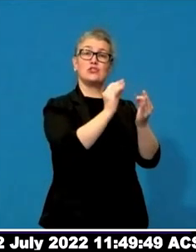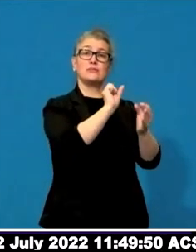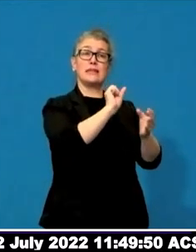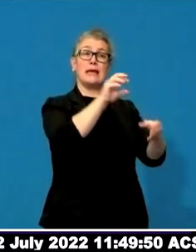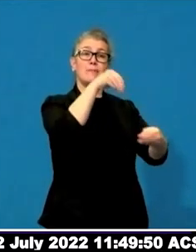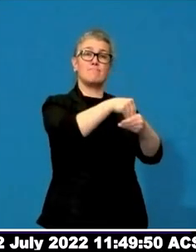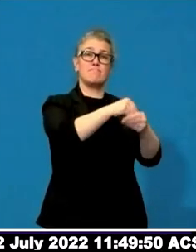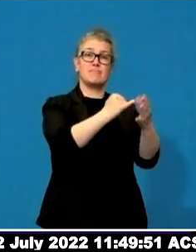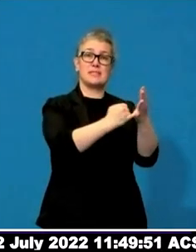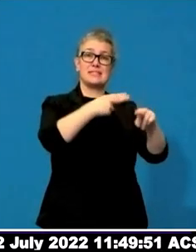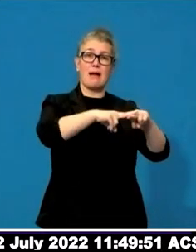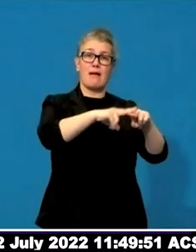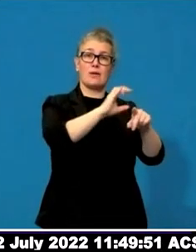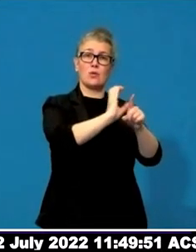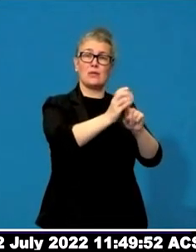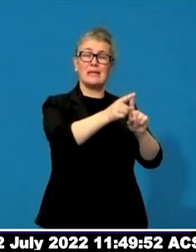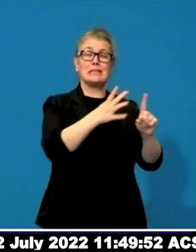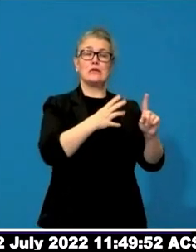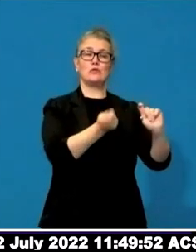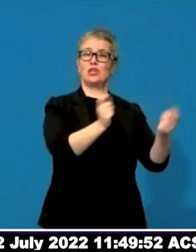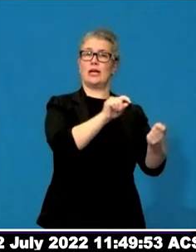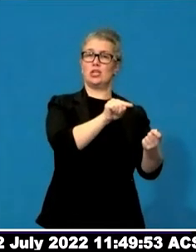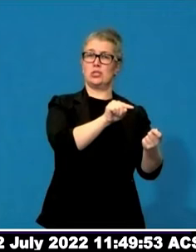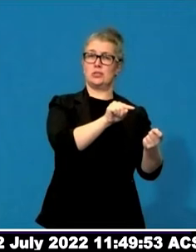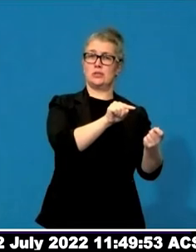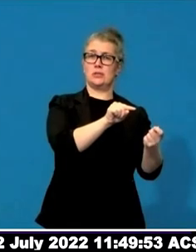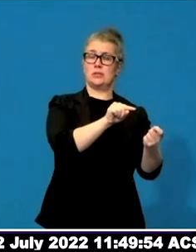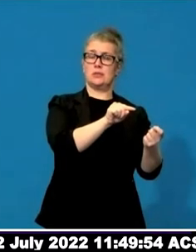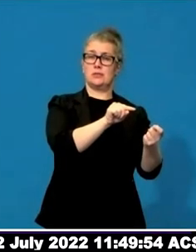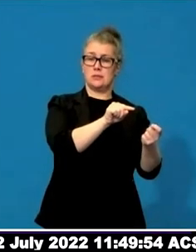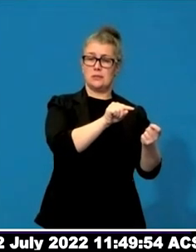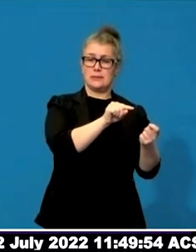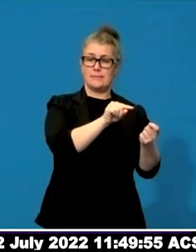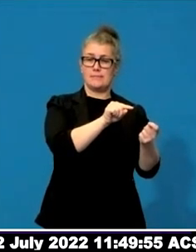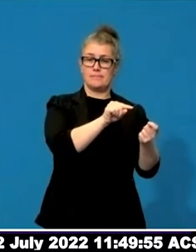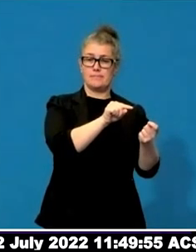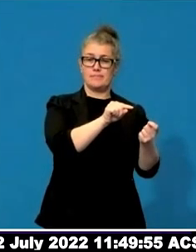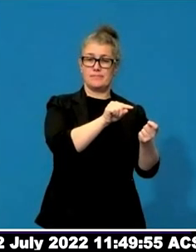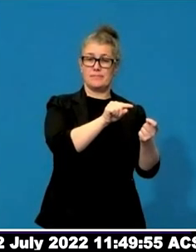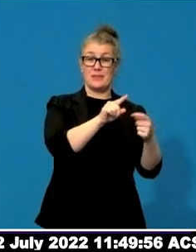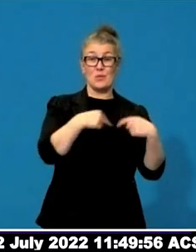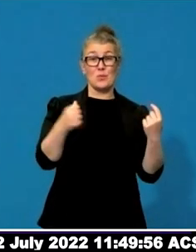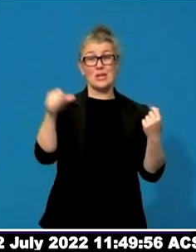needs to be changed, that we should be celebrating and pleased